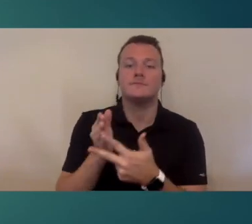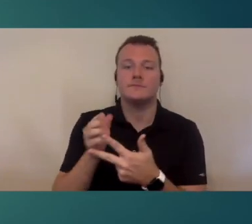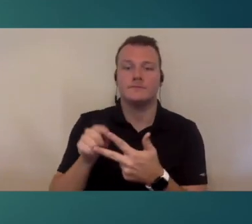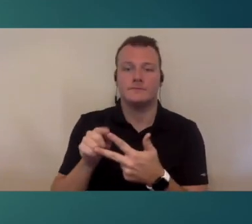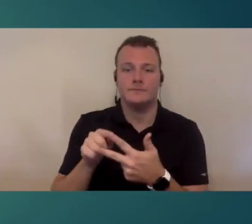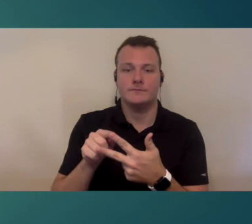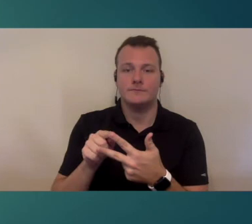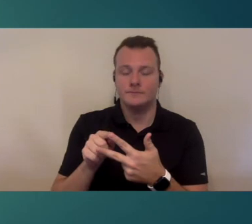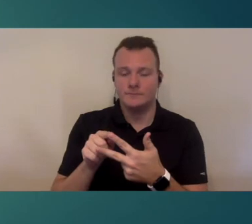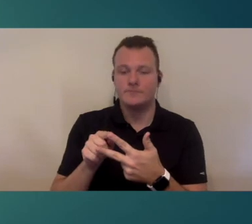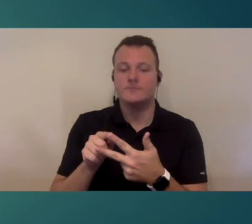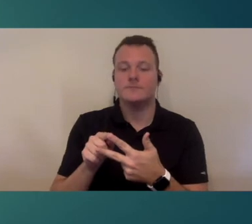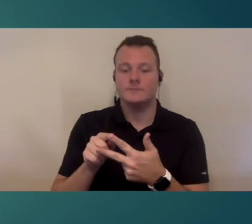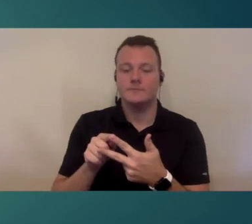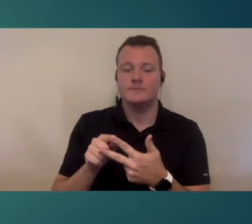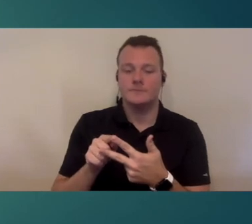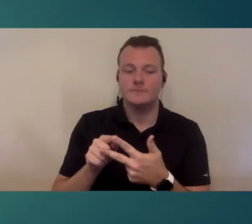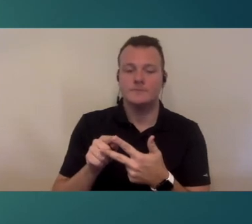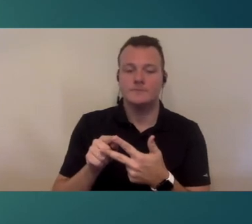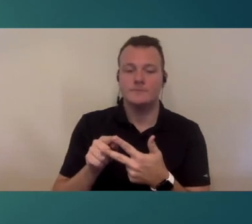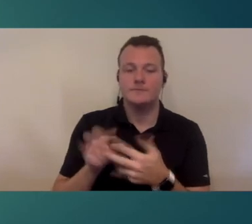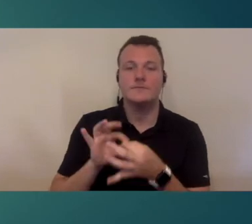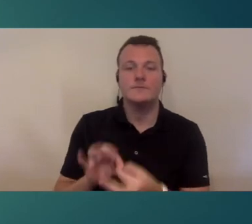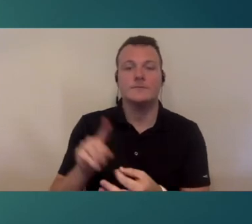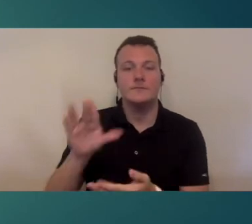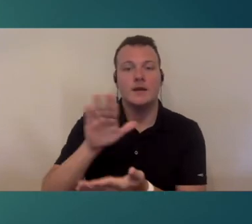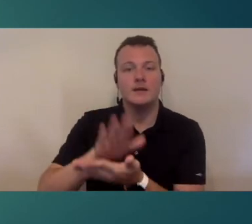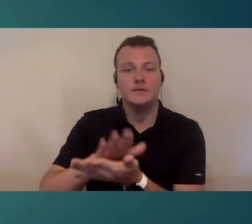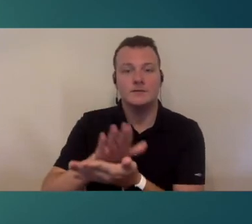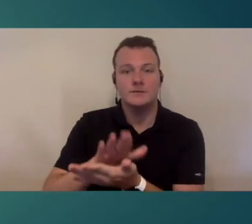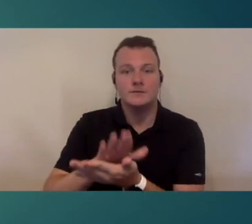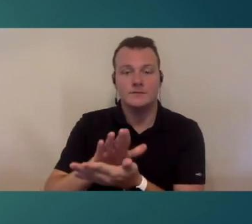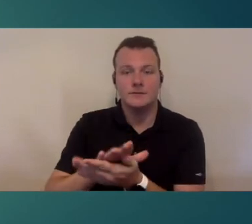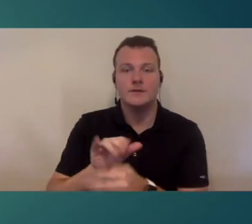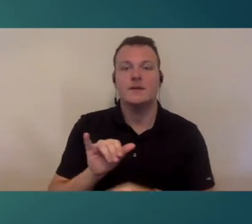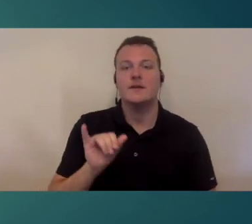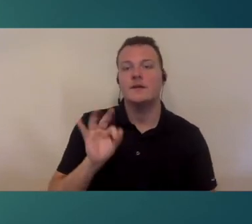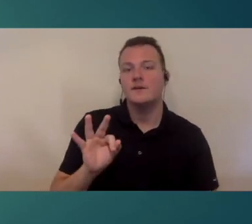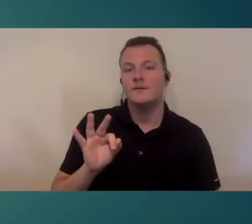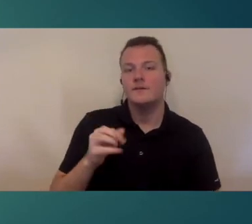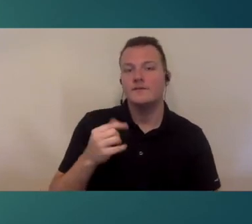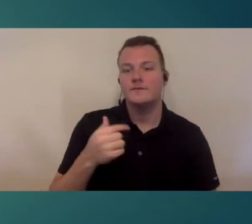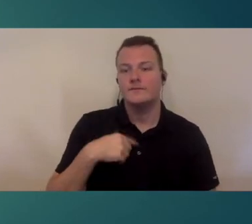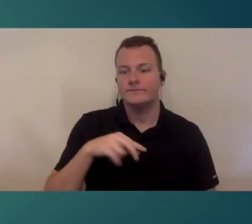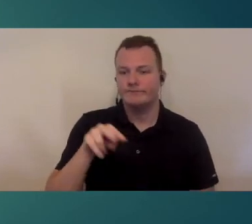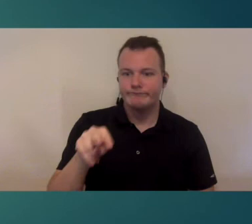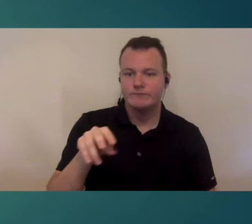that can speak to the applicant related to academics if I'm looking at a student.